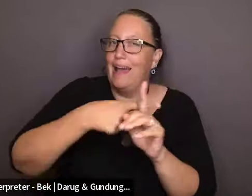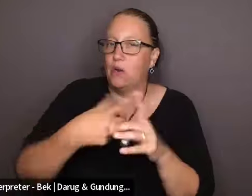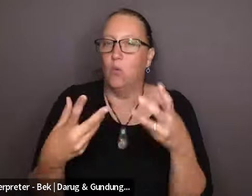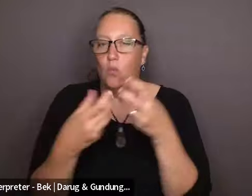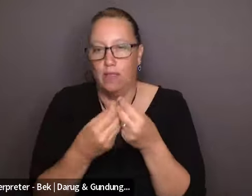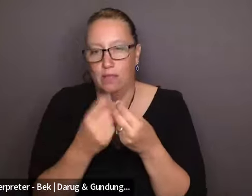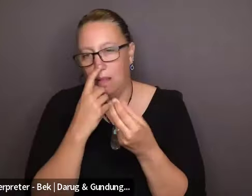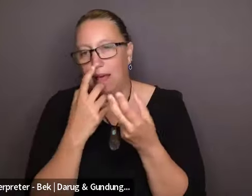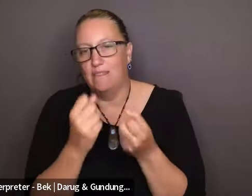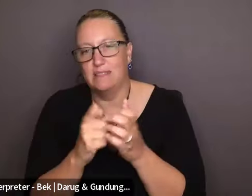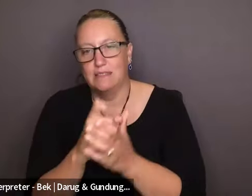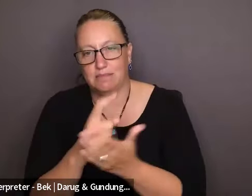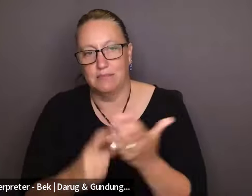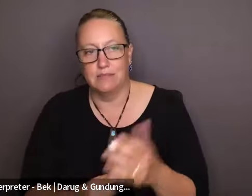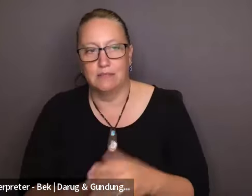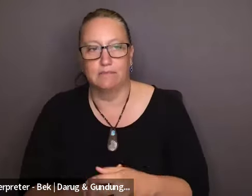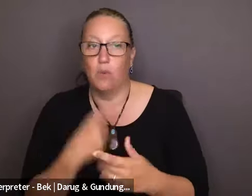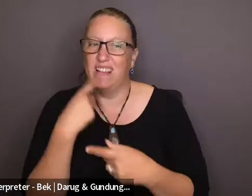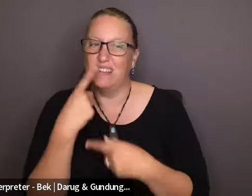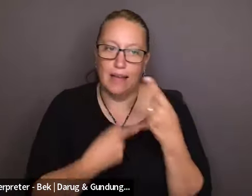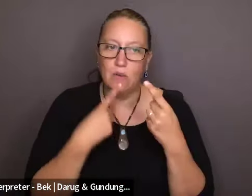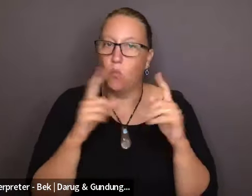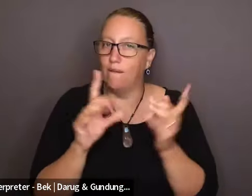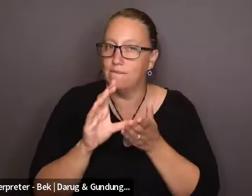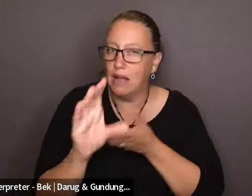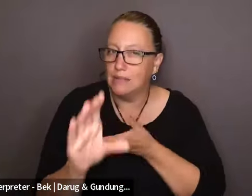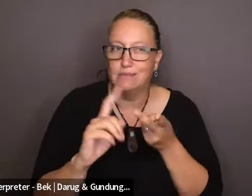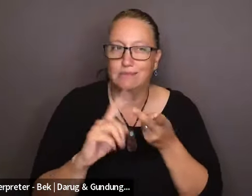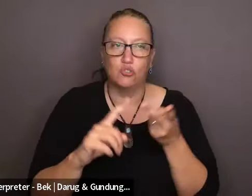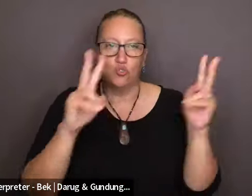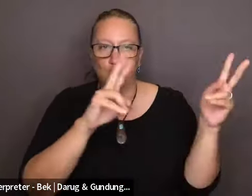with disability.